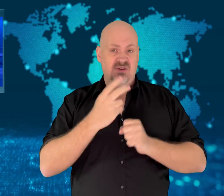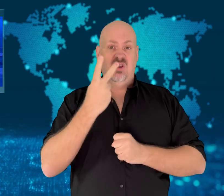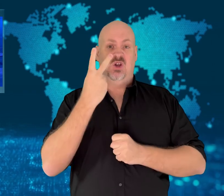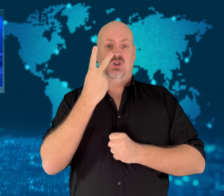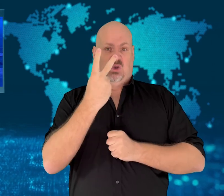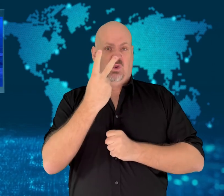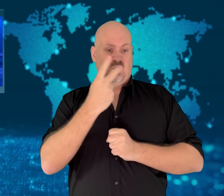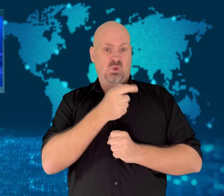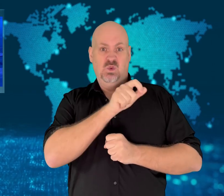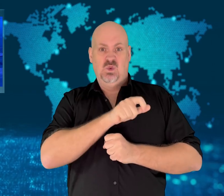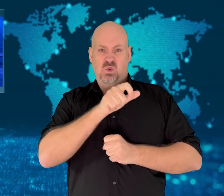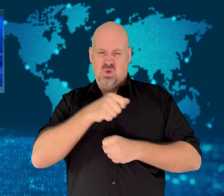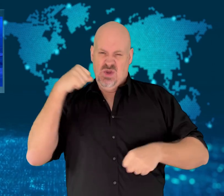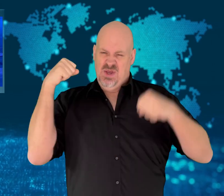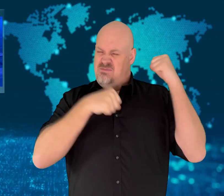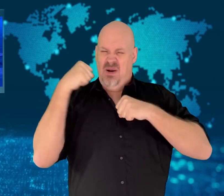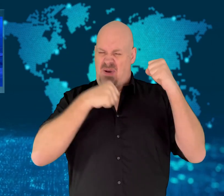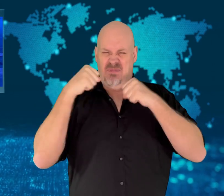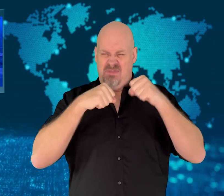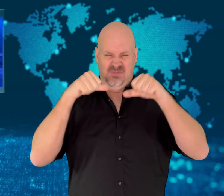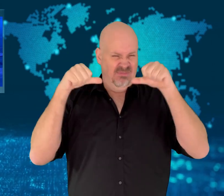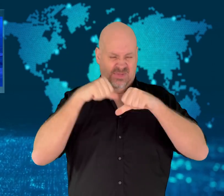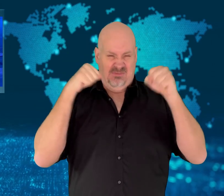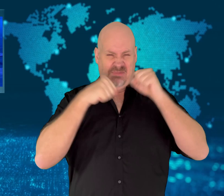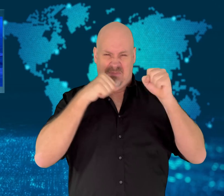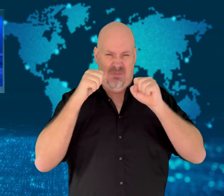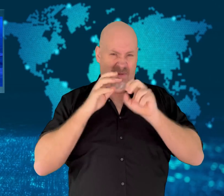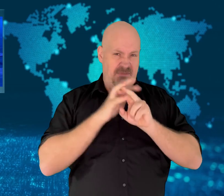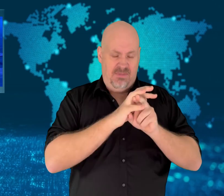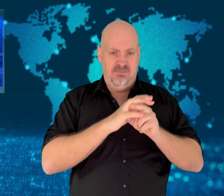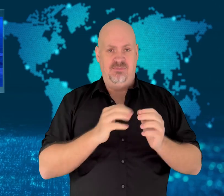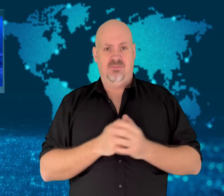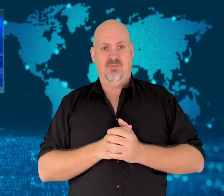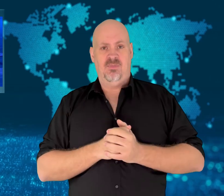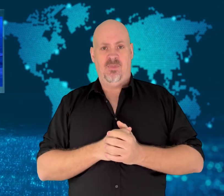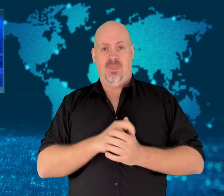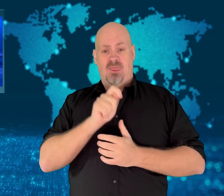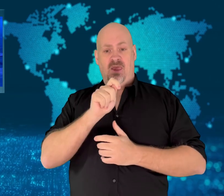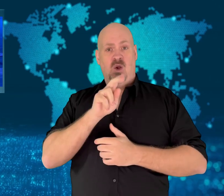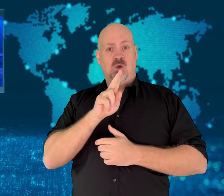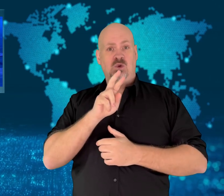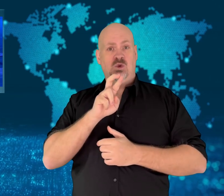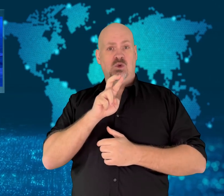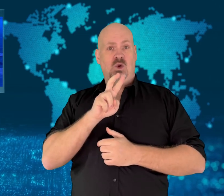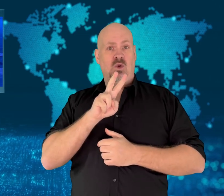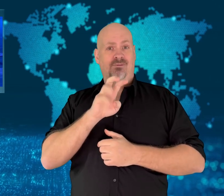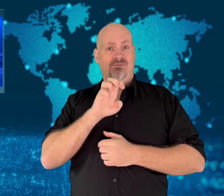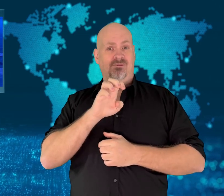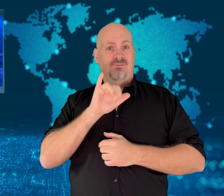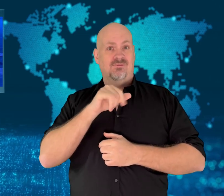The aboriginal boys were chased down and two were violently attacked.